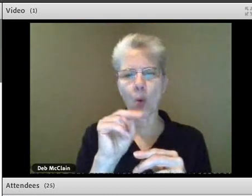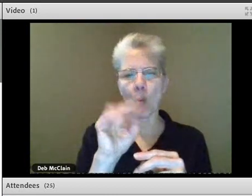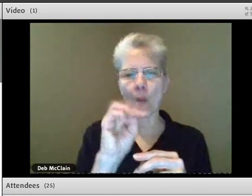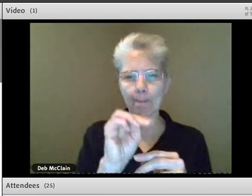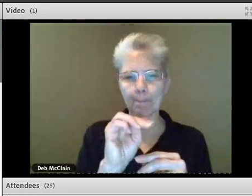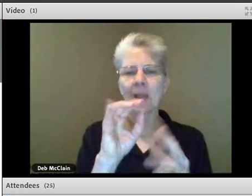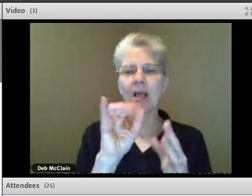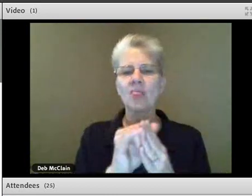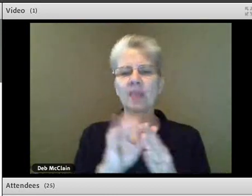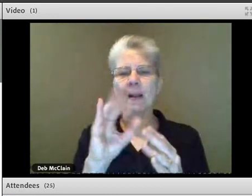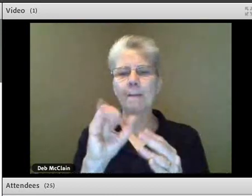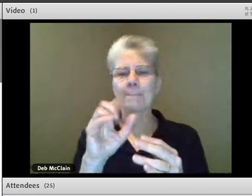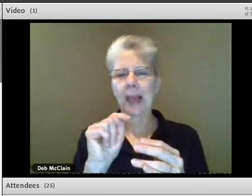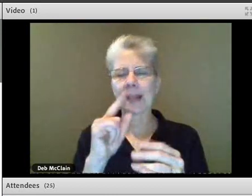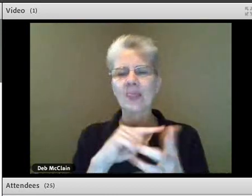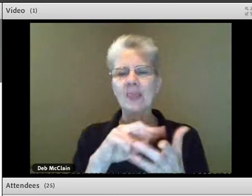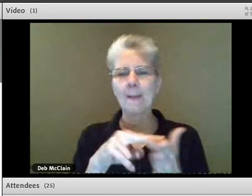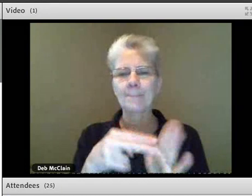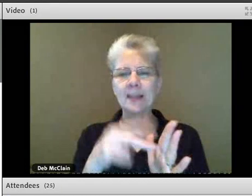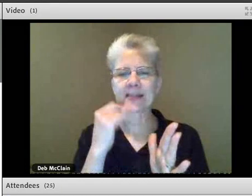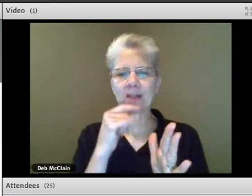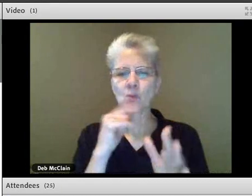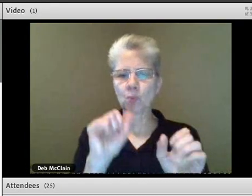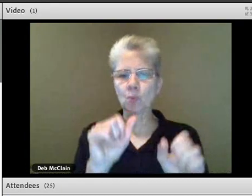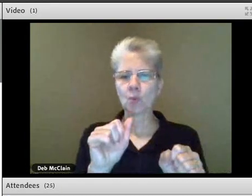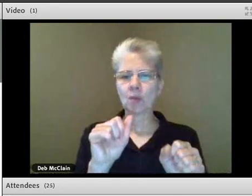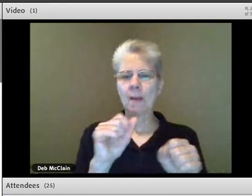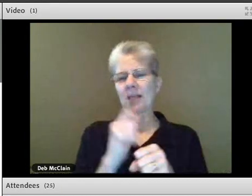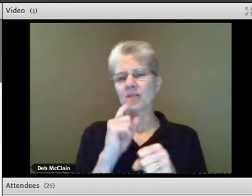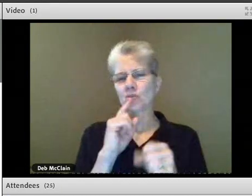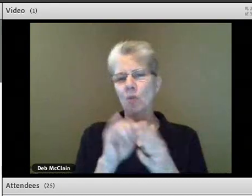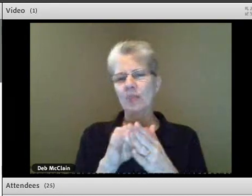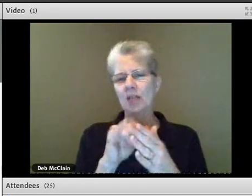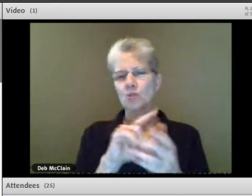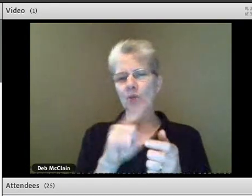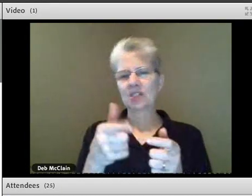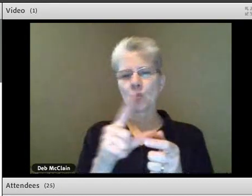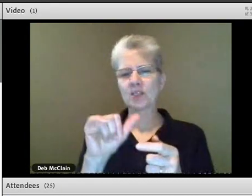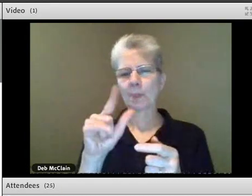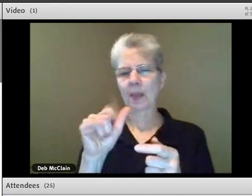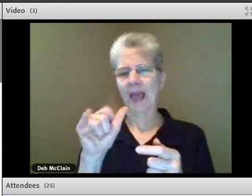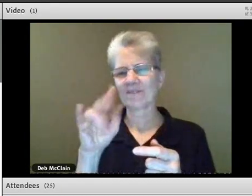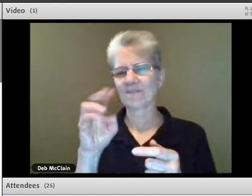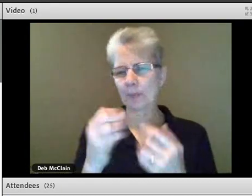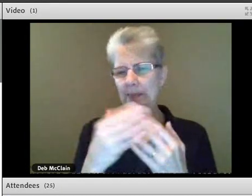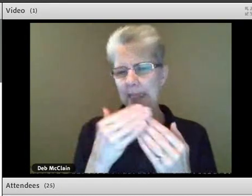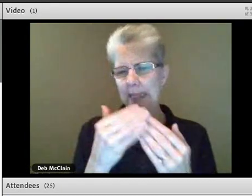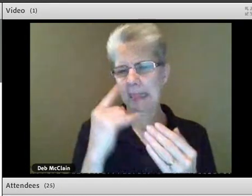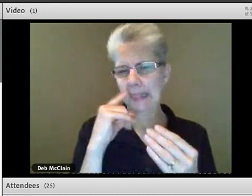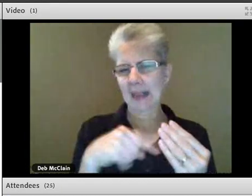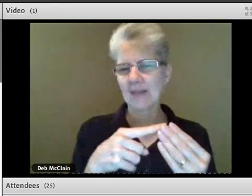Compliancy, and that basically means that it makes it sure that you can switch platforms easily. Think of it as a standard,